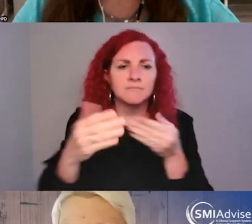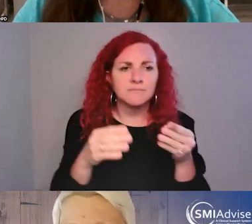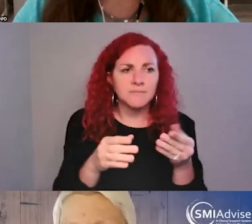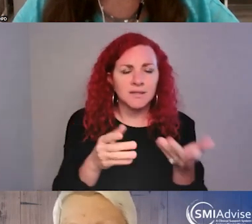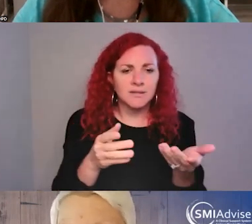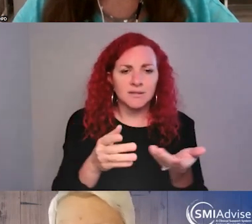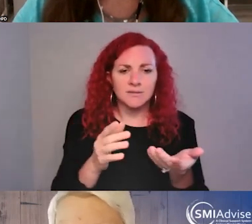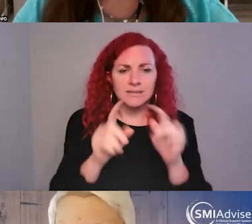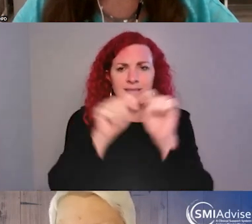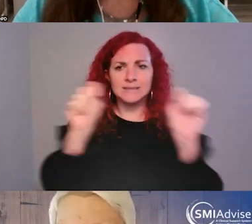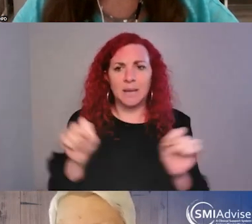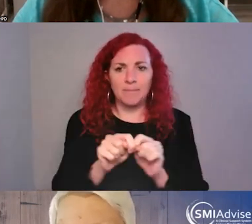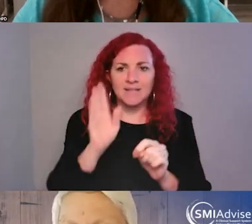SOMETHING THAT CAN MAKE MOVEMENT.